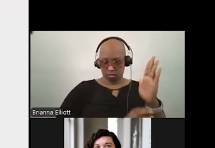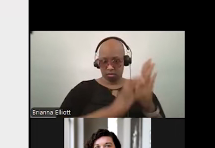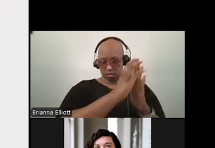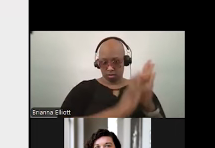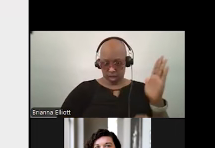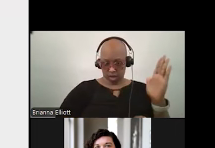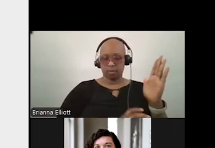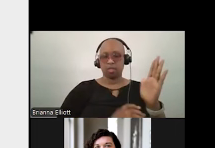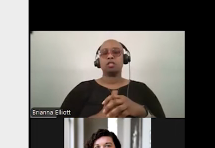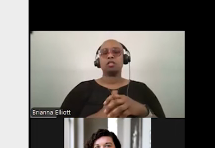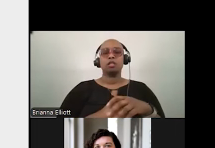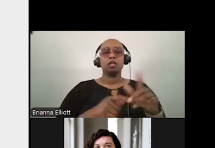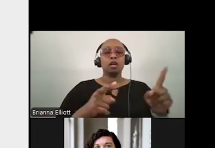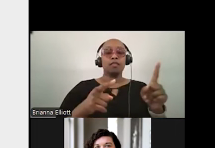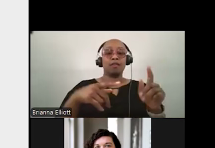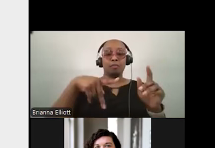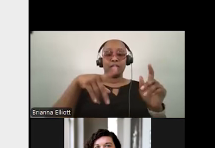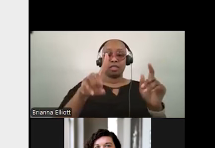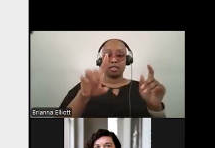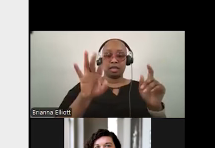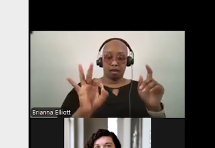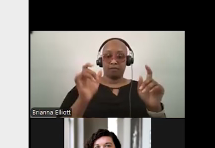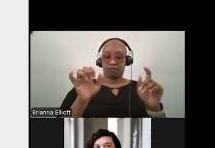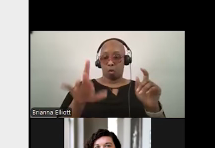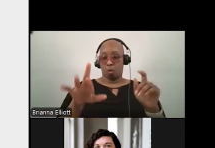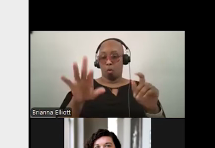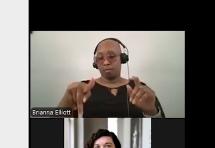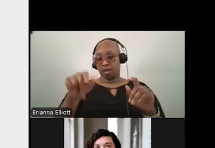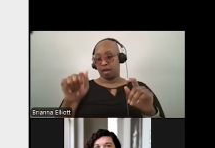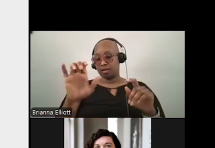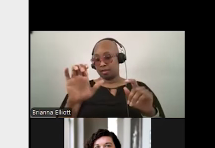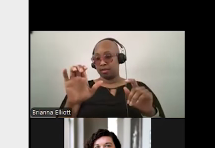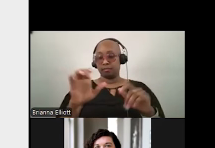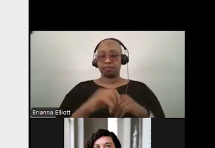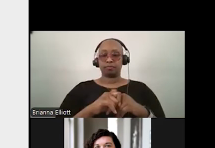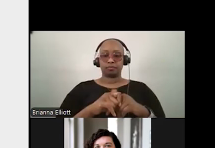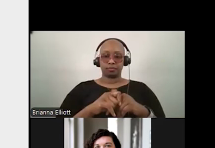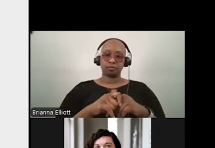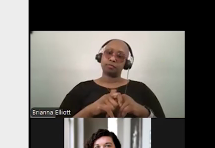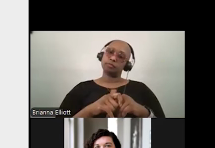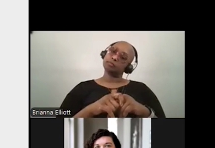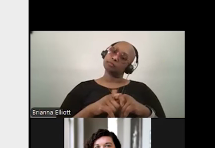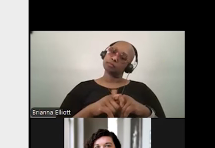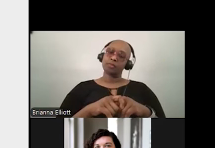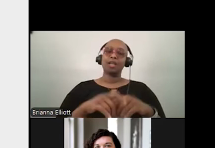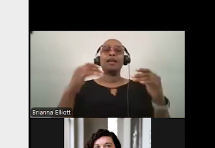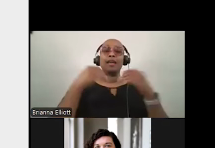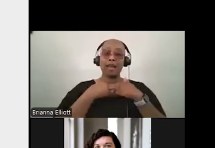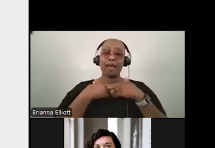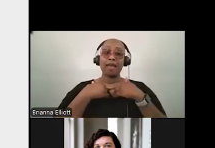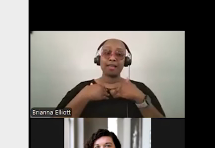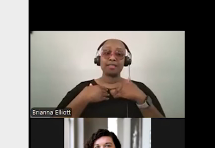checker or PAC. Really great to use. It does have higher standards than the ones that we need. So